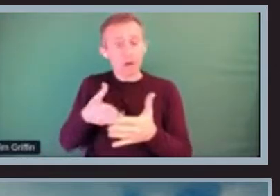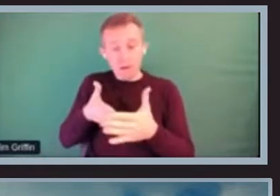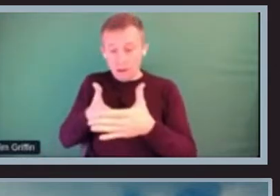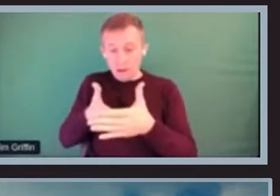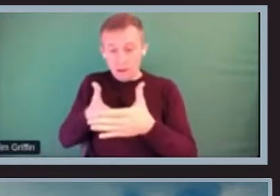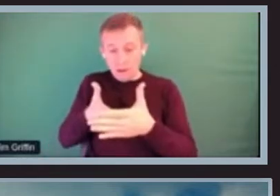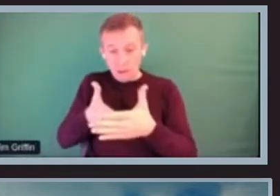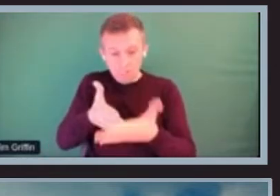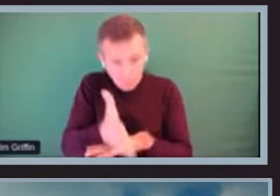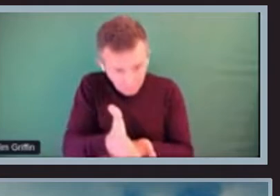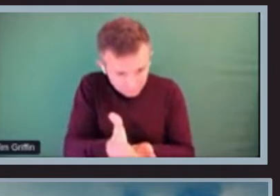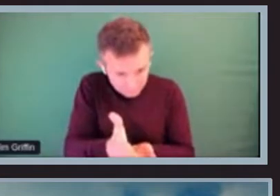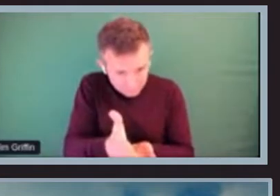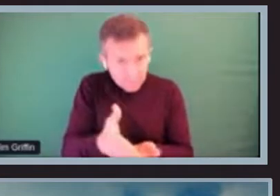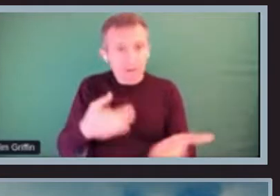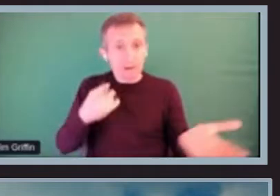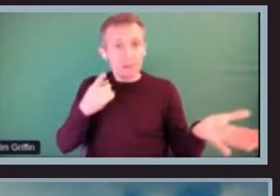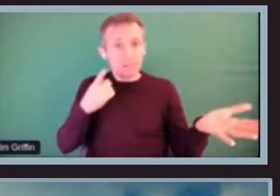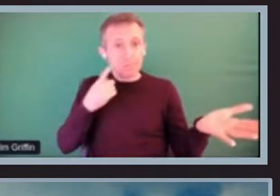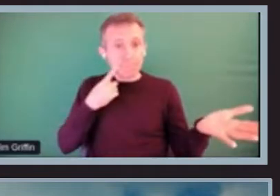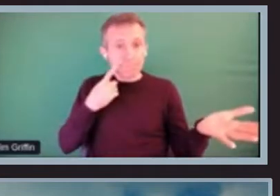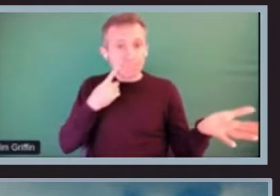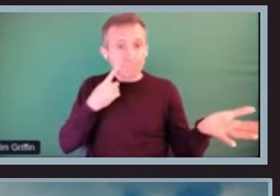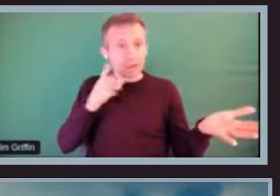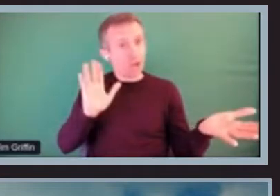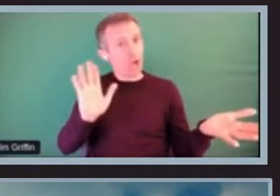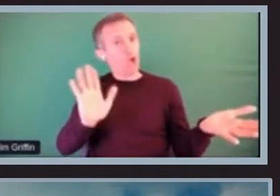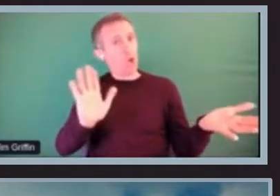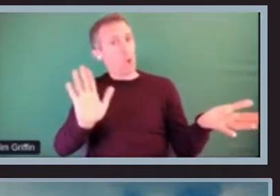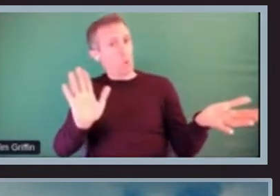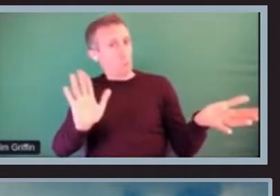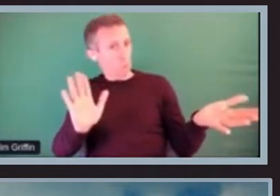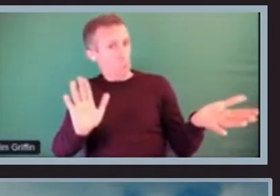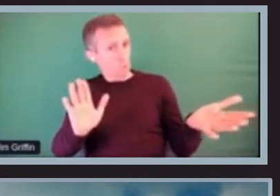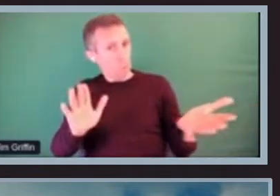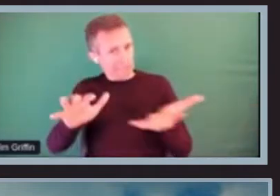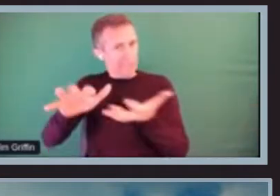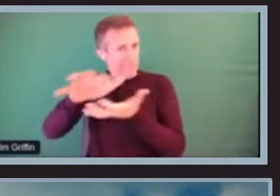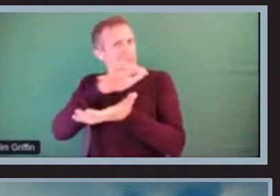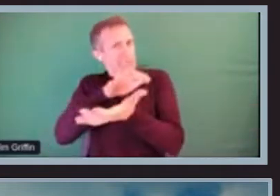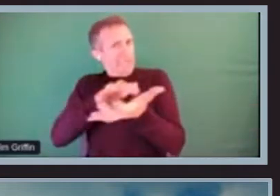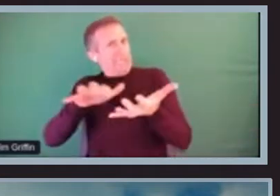But we will find complexity and puzzles to solve, first for our own understanding, and